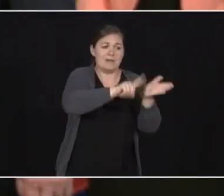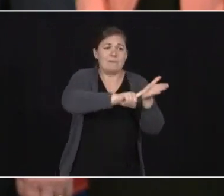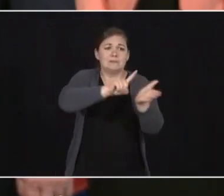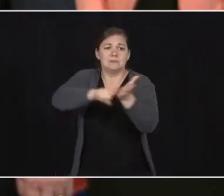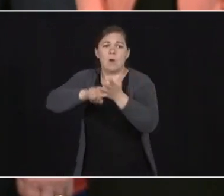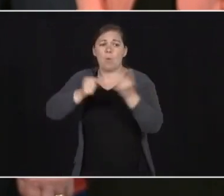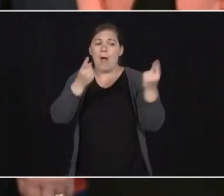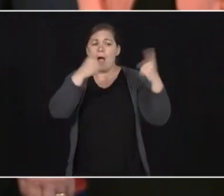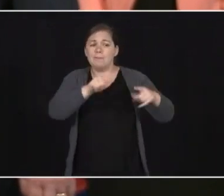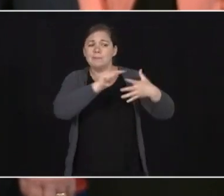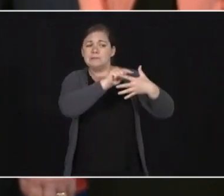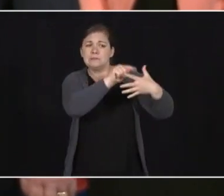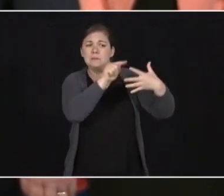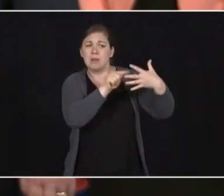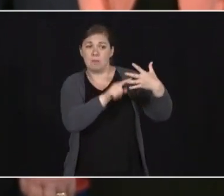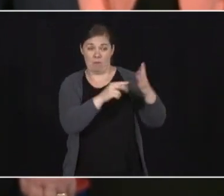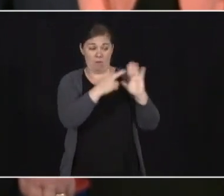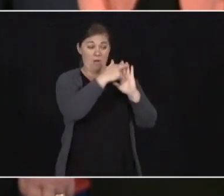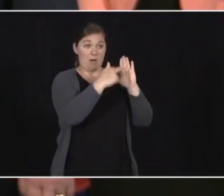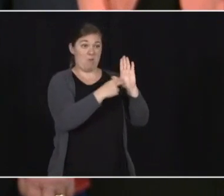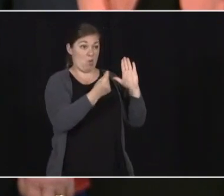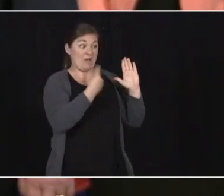to in the report.